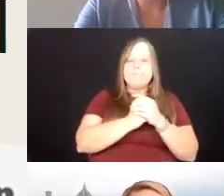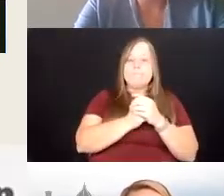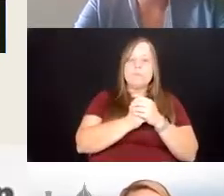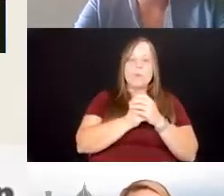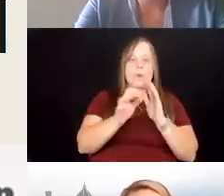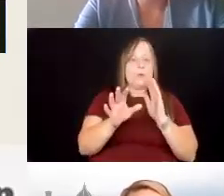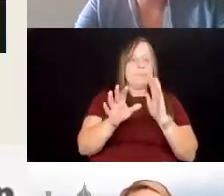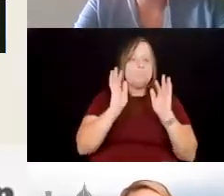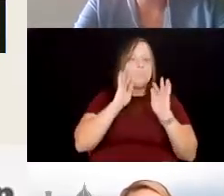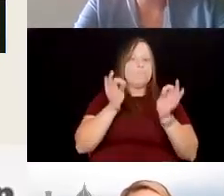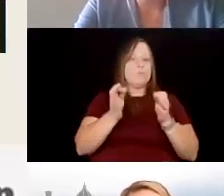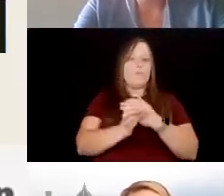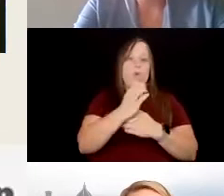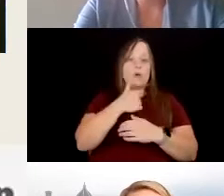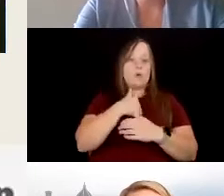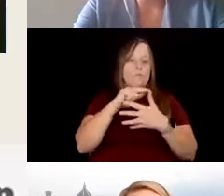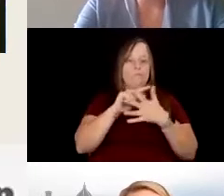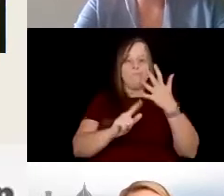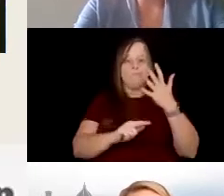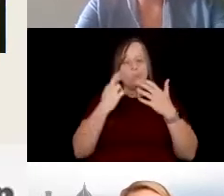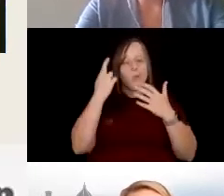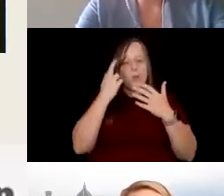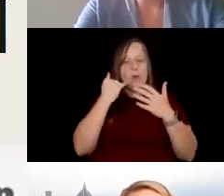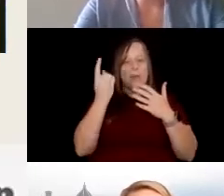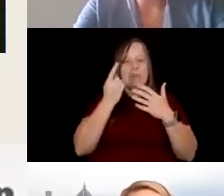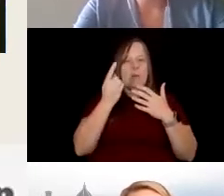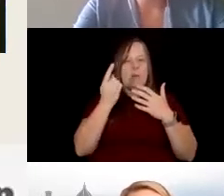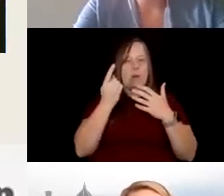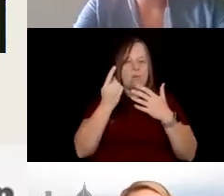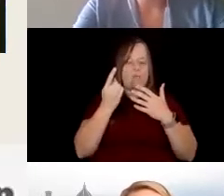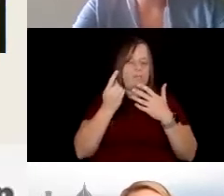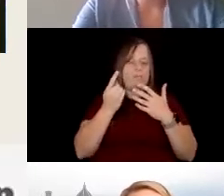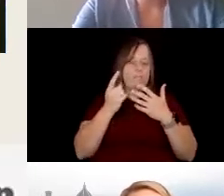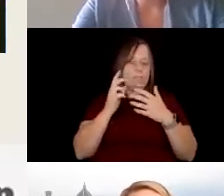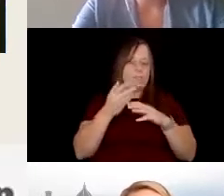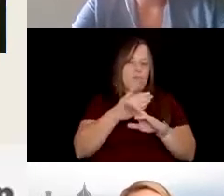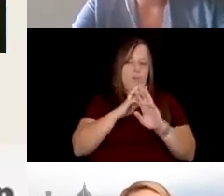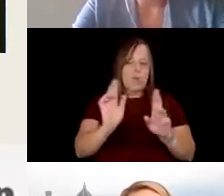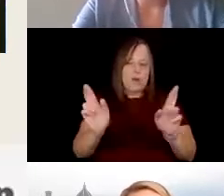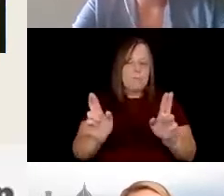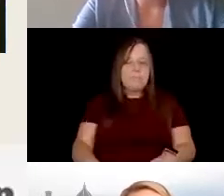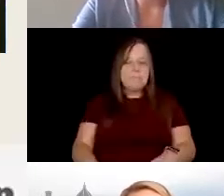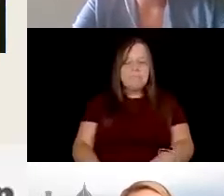or choose to or are forced to. There's a whole range of reasons why somebody would return to duty before they're ready. But I just wanna highlight that